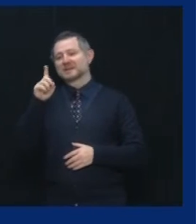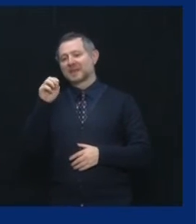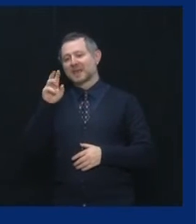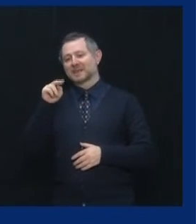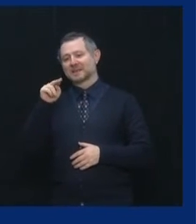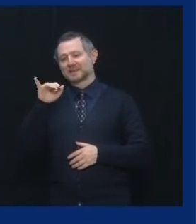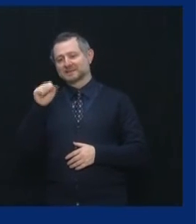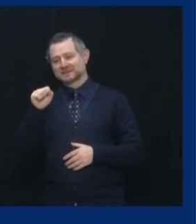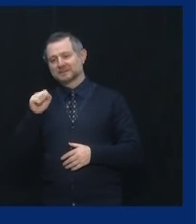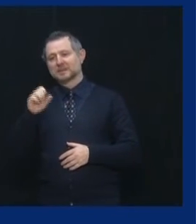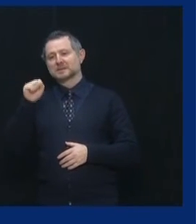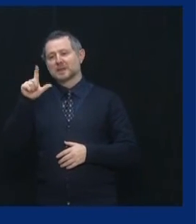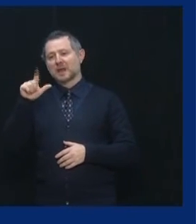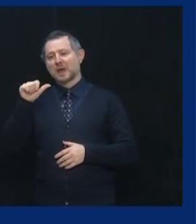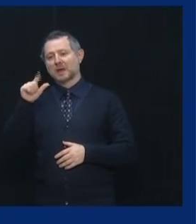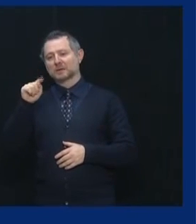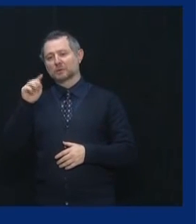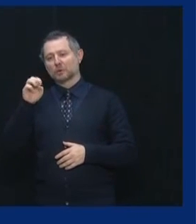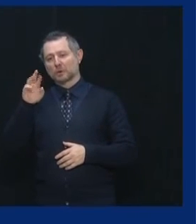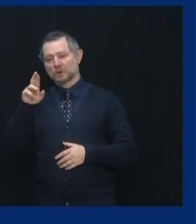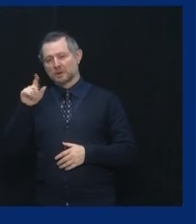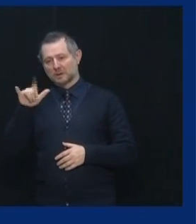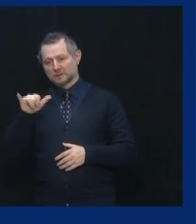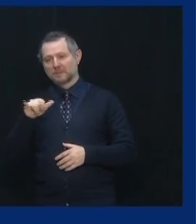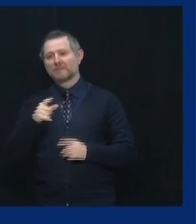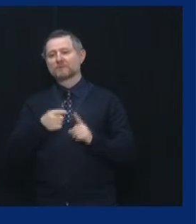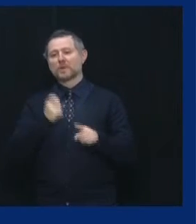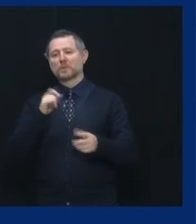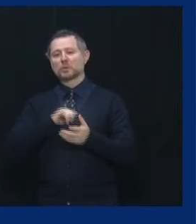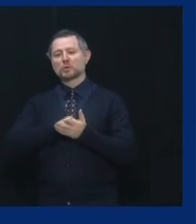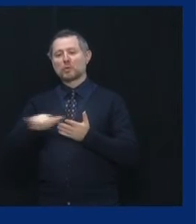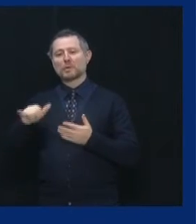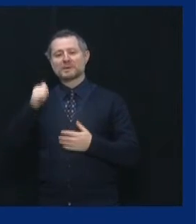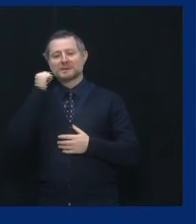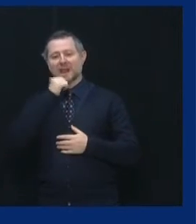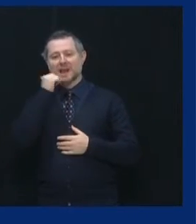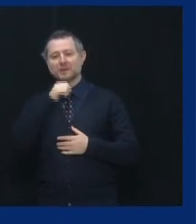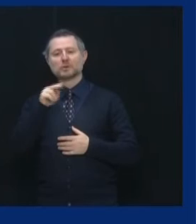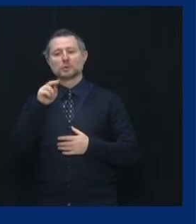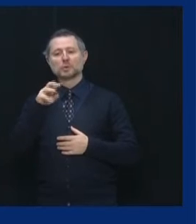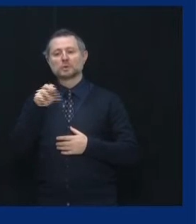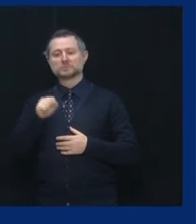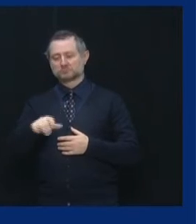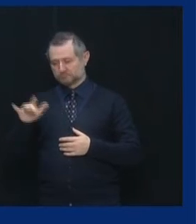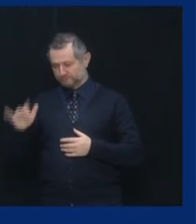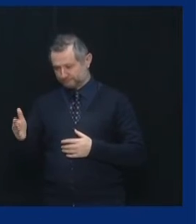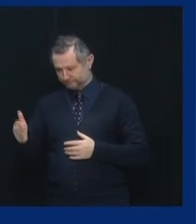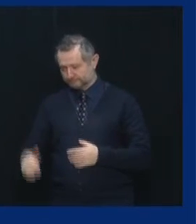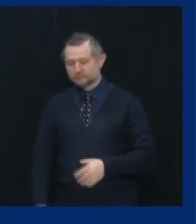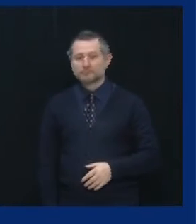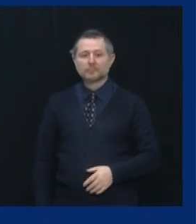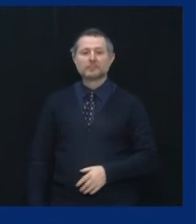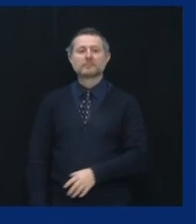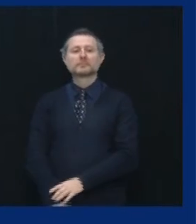HAPPENED IN THE SPRING. THAT IS WHY IT IS FRUSTRATING. NEXT QUESTION.